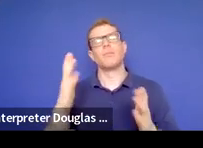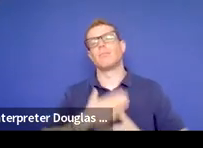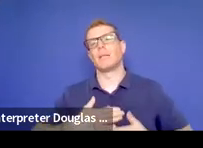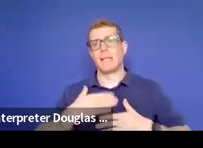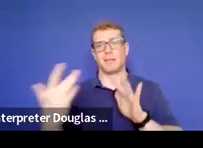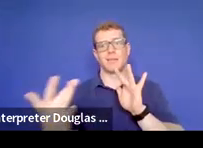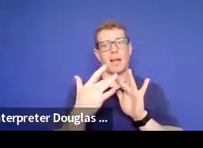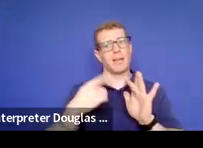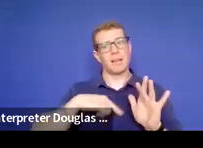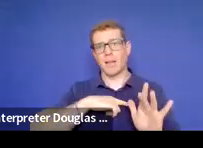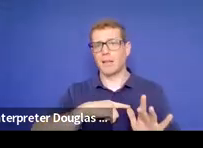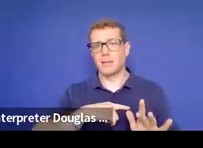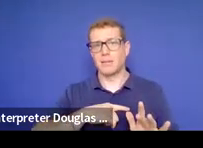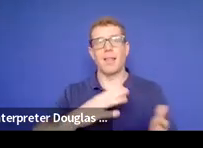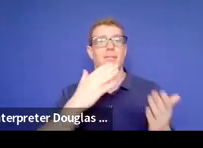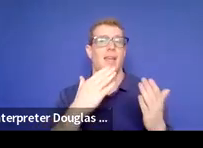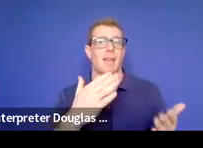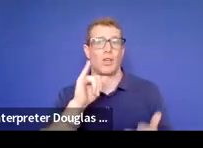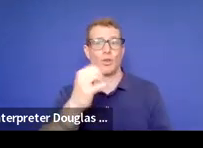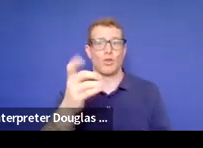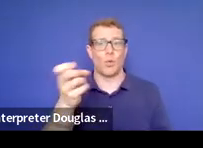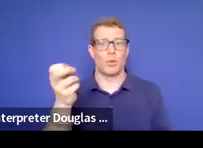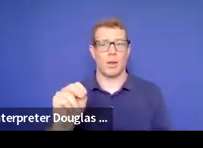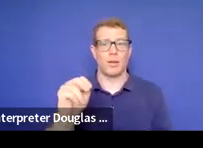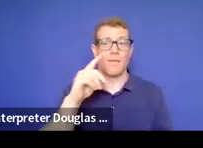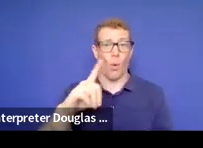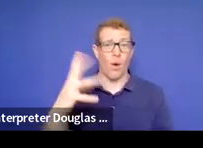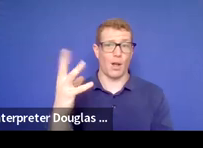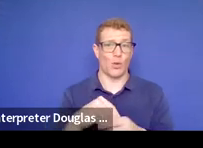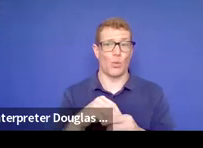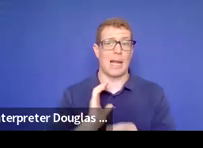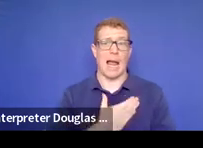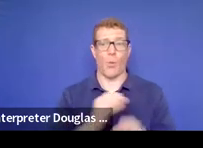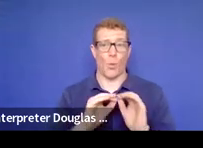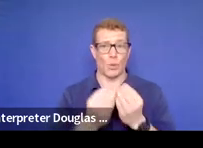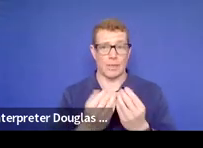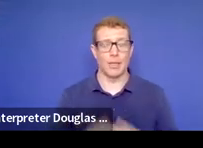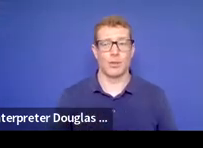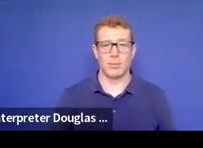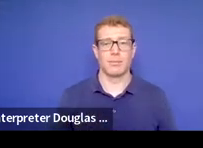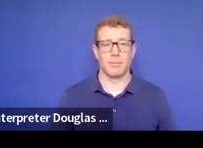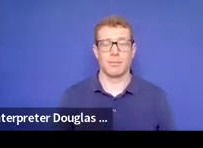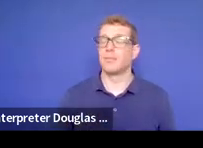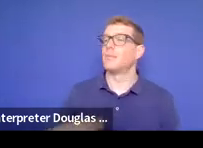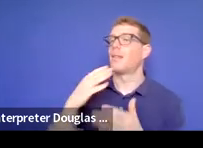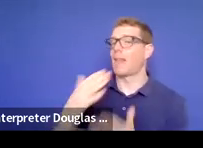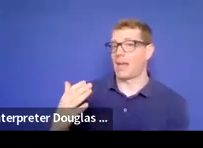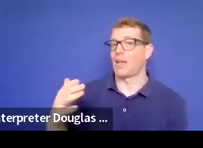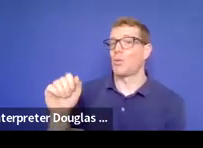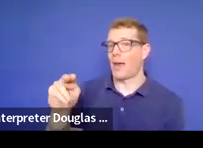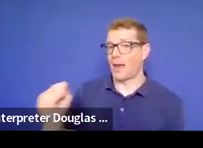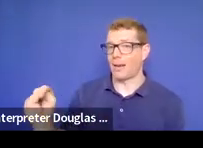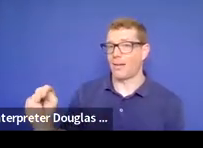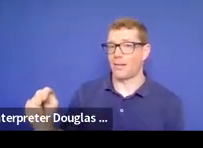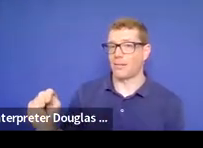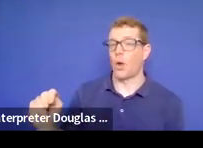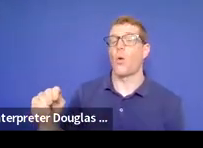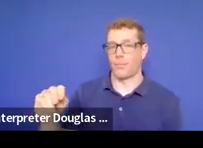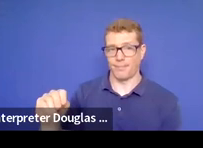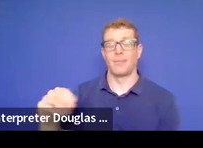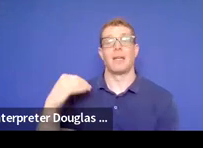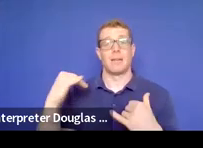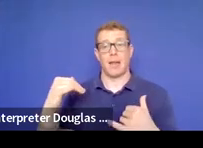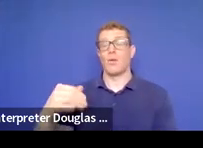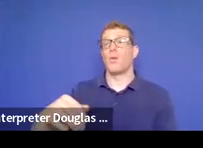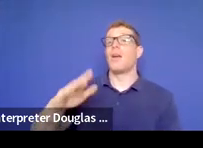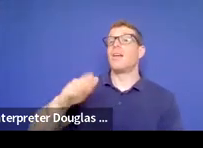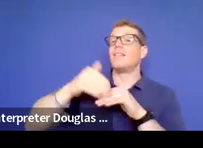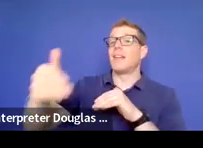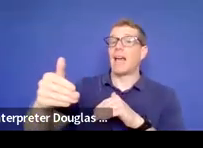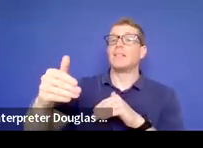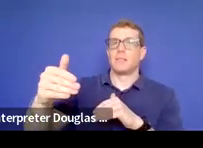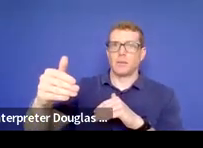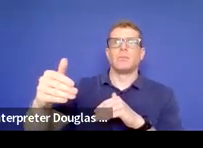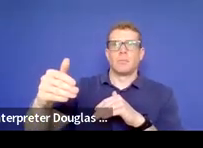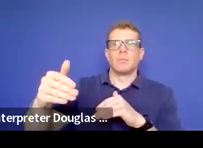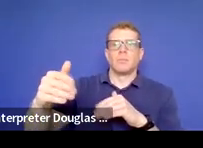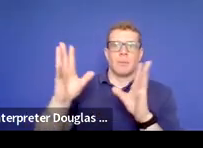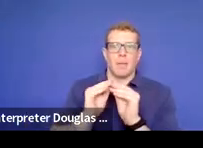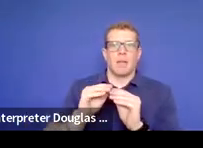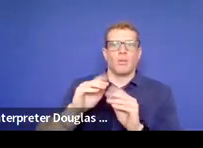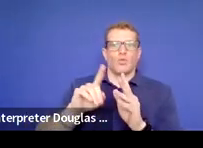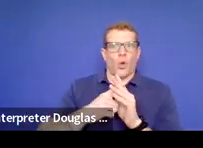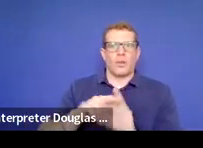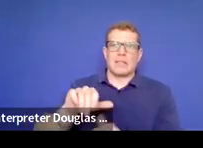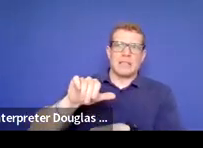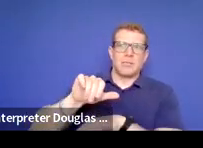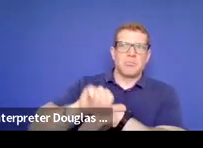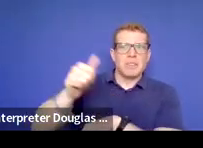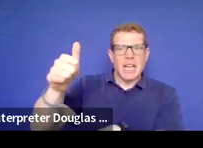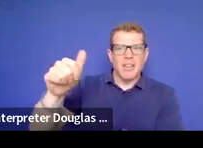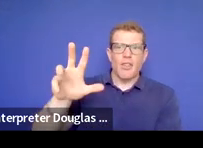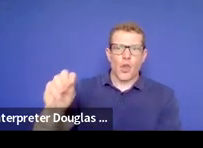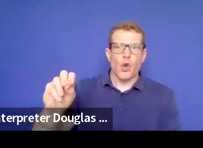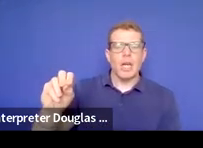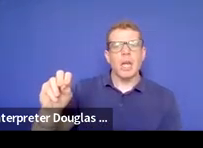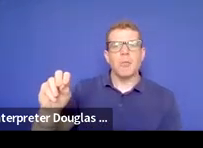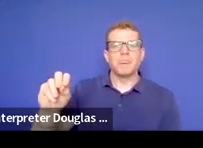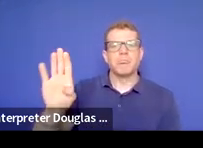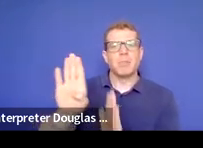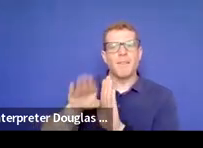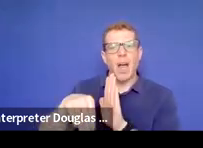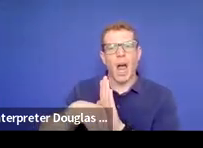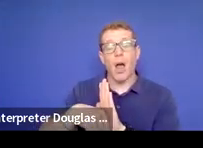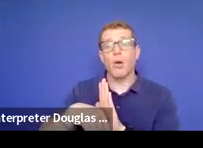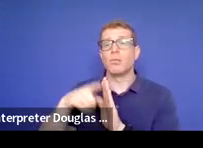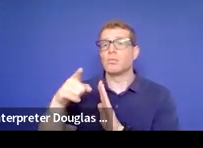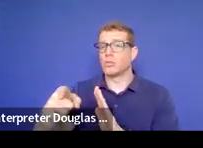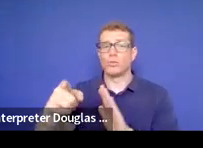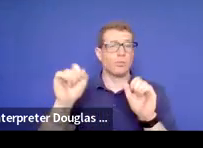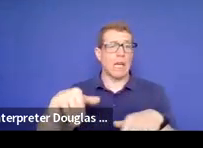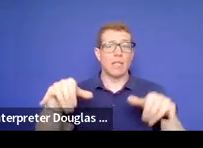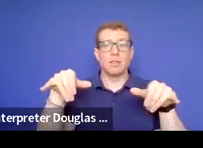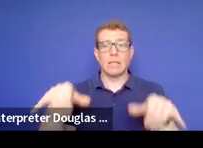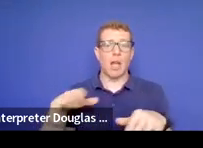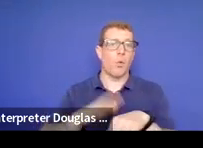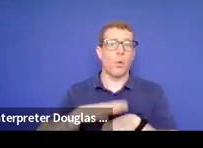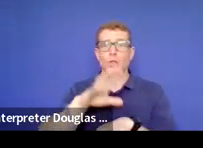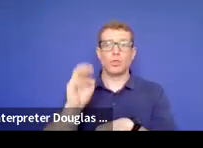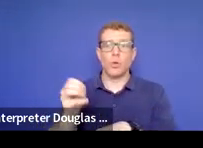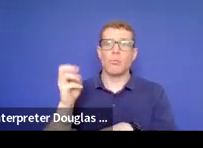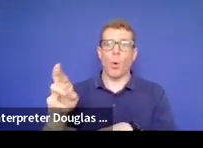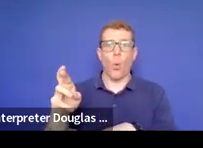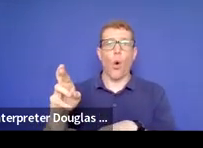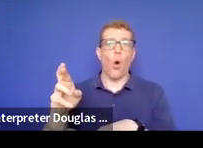Thank you so much, Jordan, for including us. Thank you. Ann.